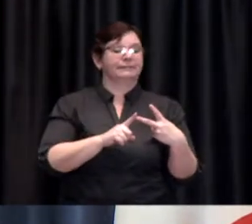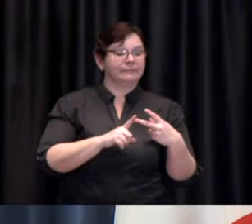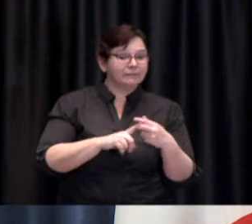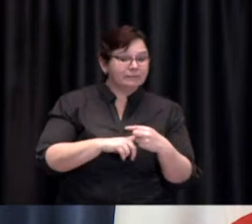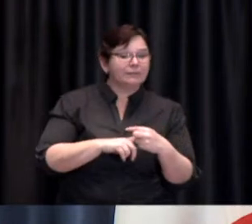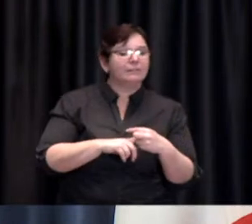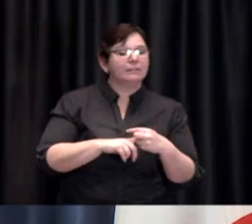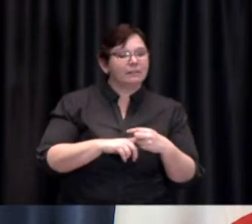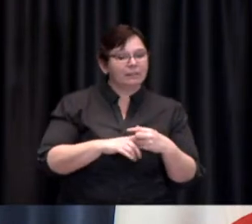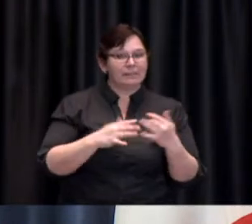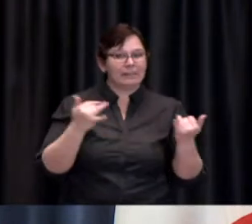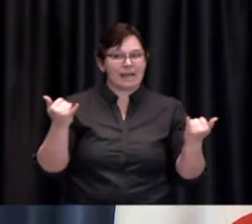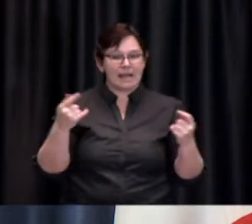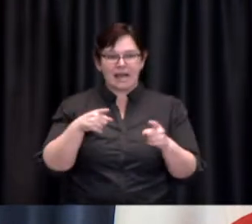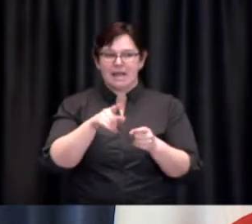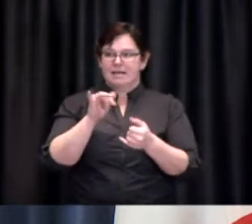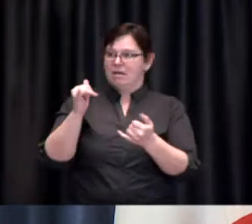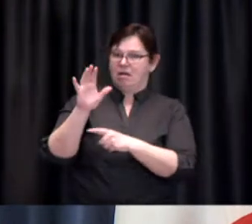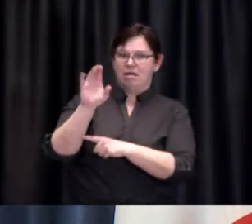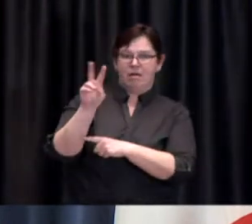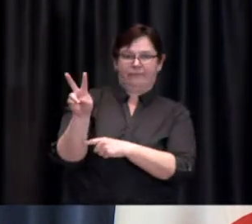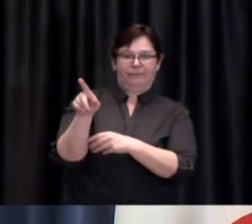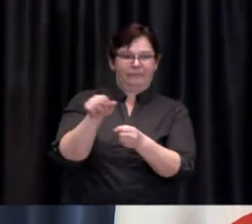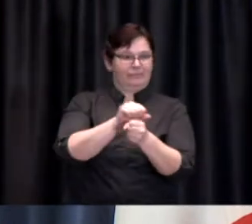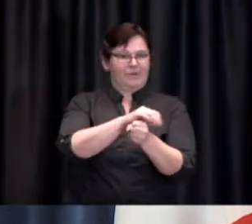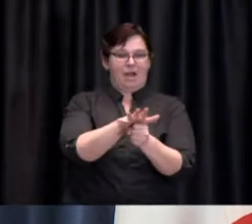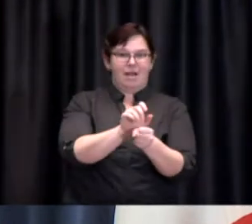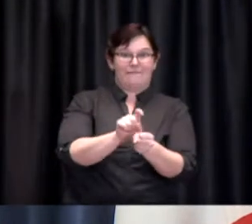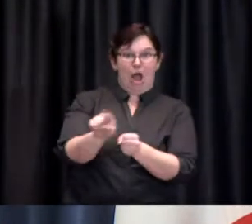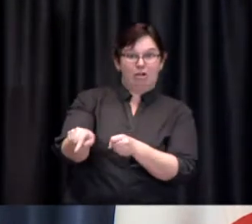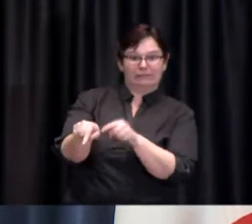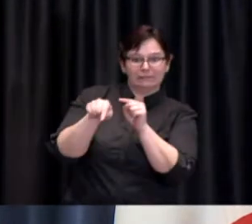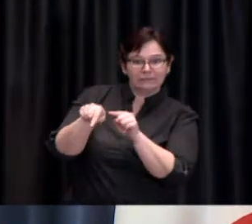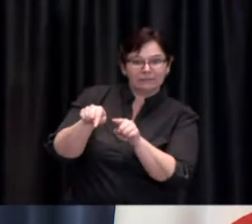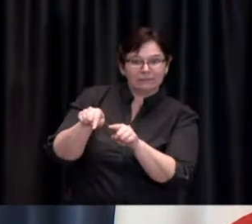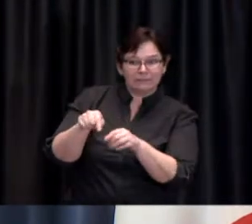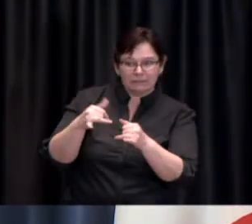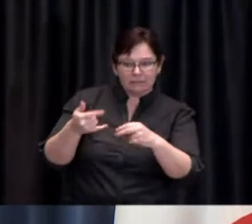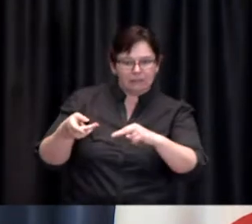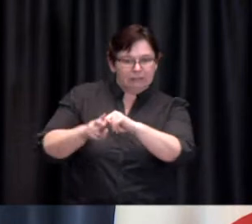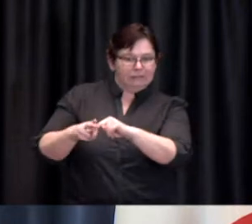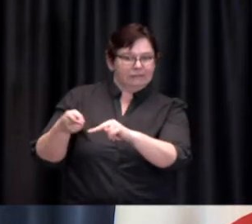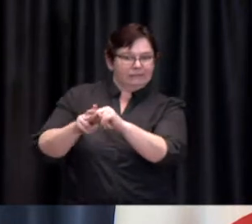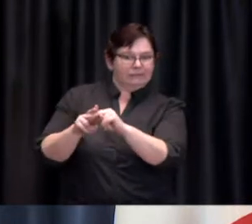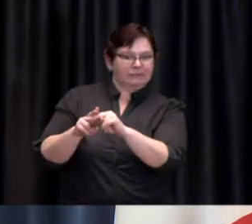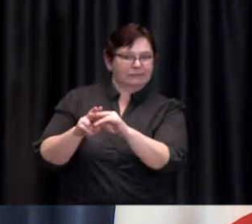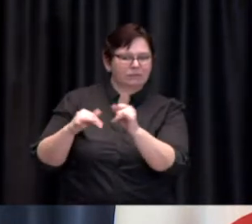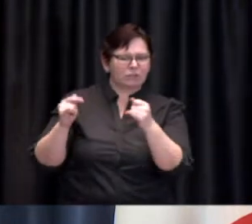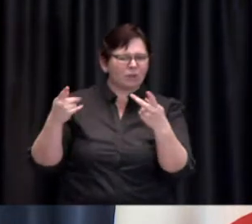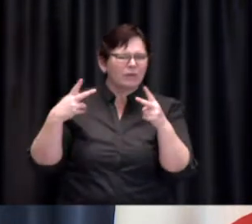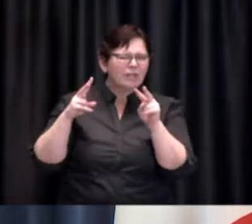variants of concern in our community we are treating every case out of an abundance of caution